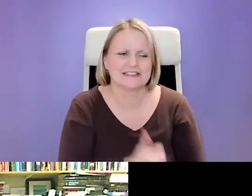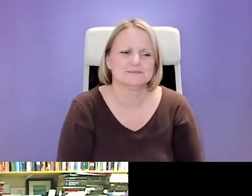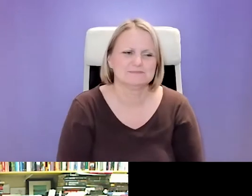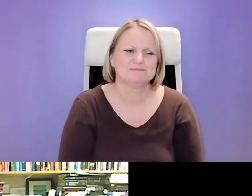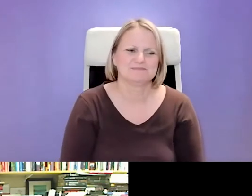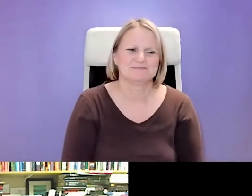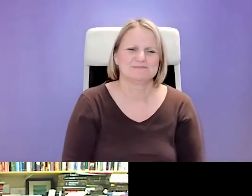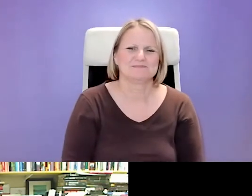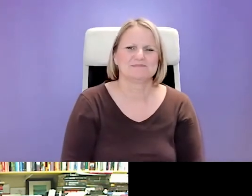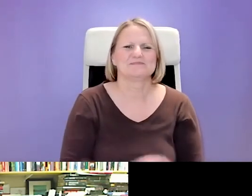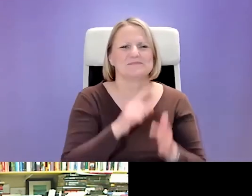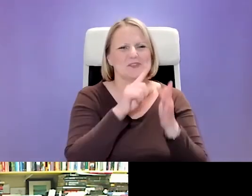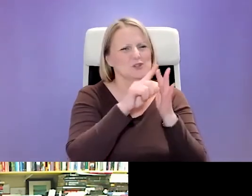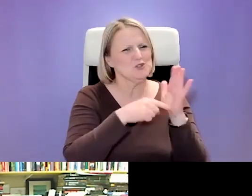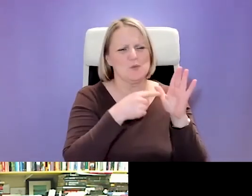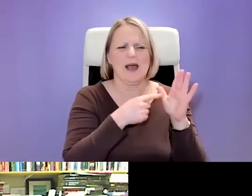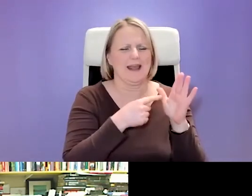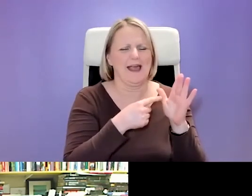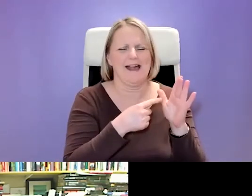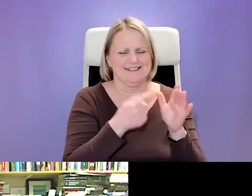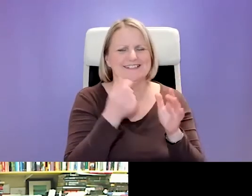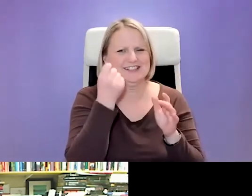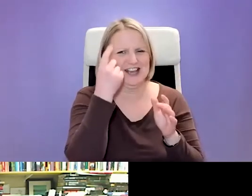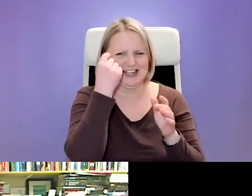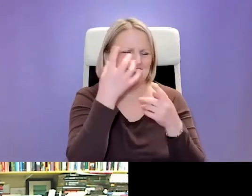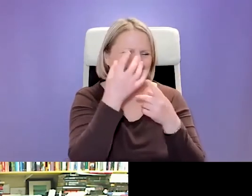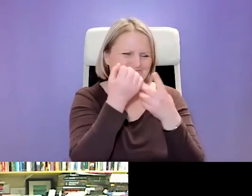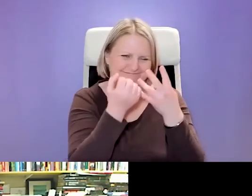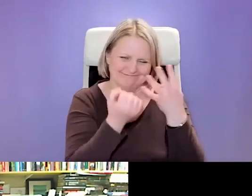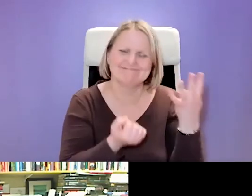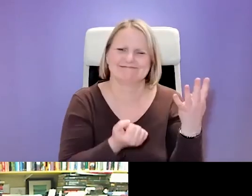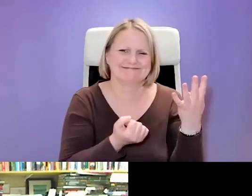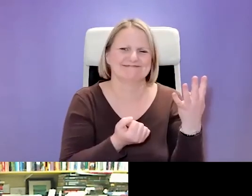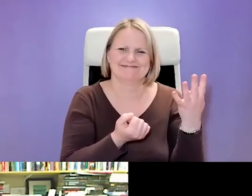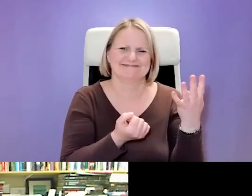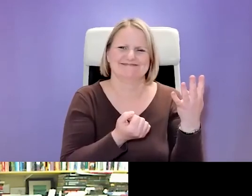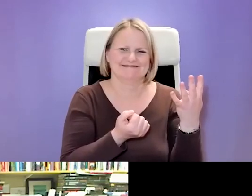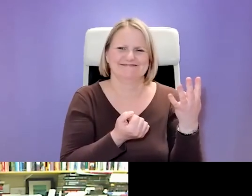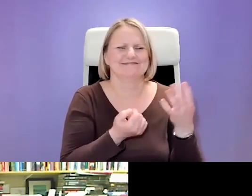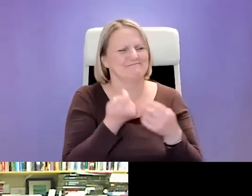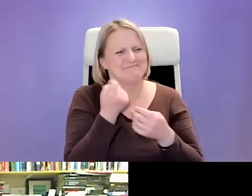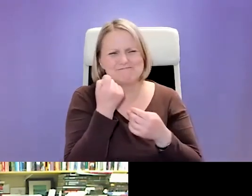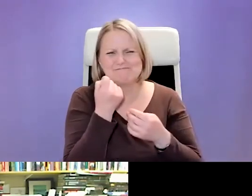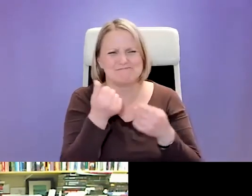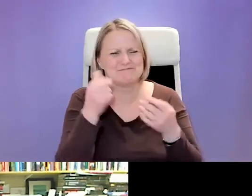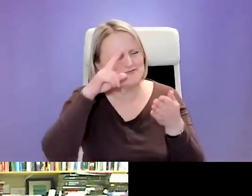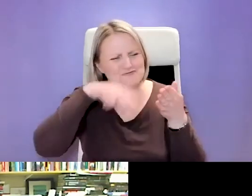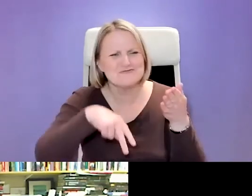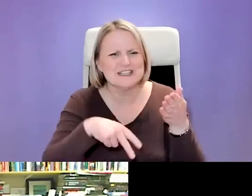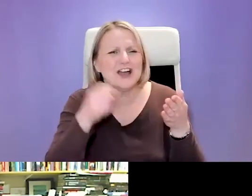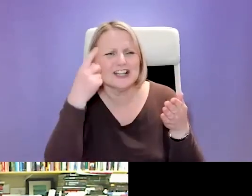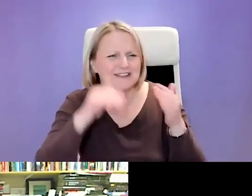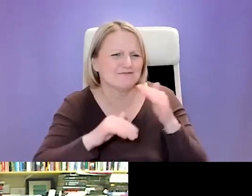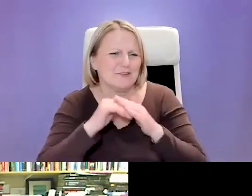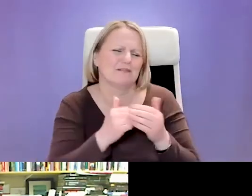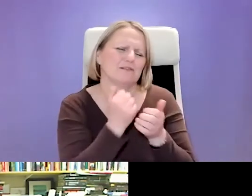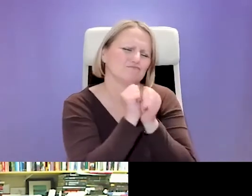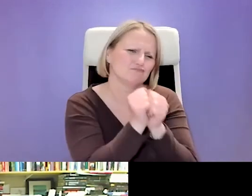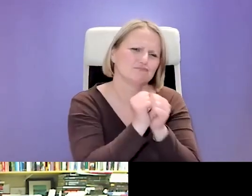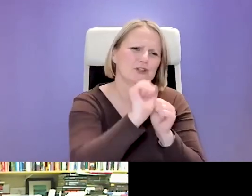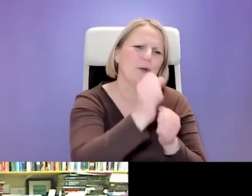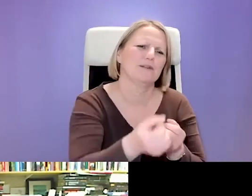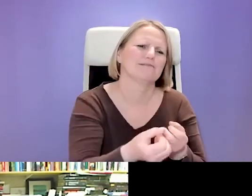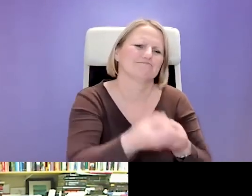Joanna gets a bunch of things that I’ve done in 'Wondrously Wounded' in ways very few readers do, so I’m very grateful for her